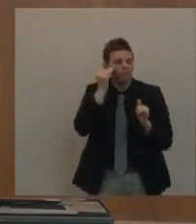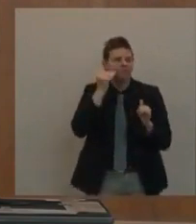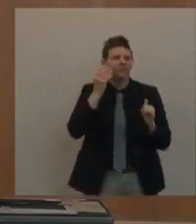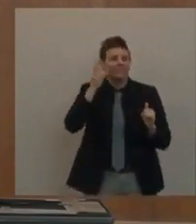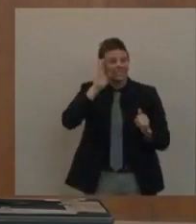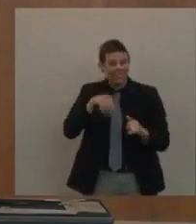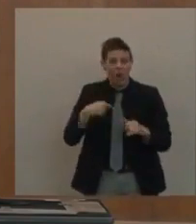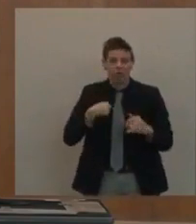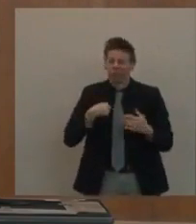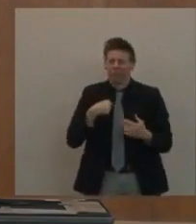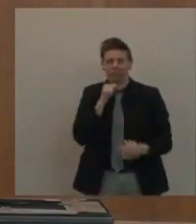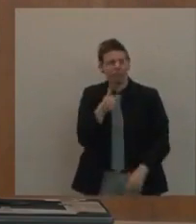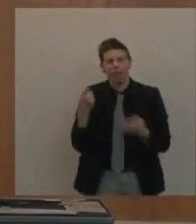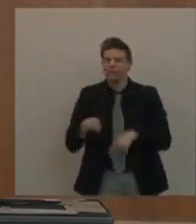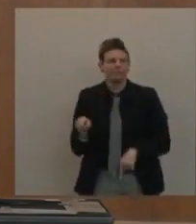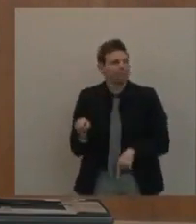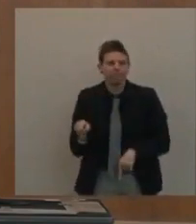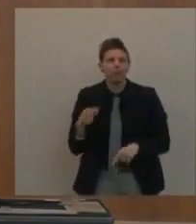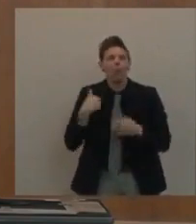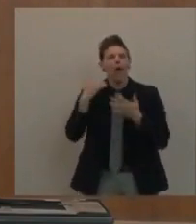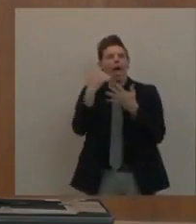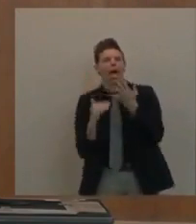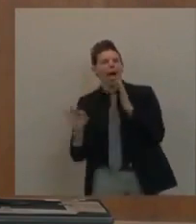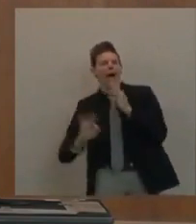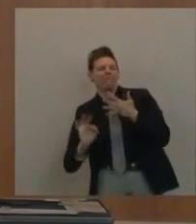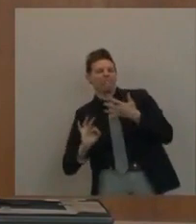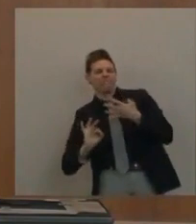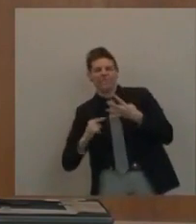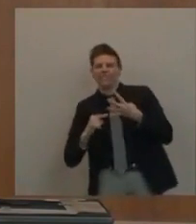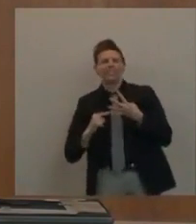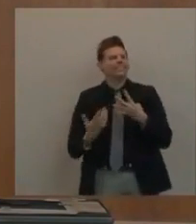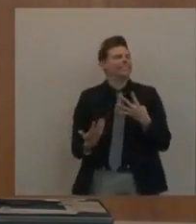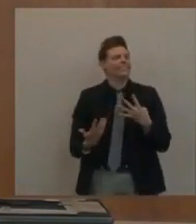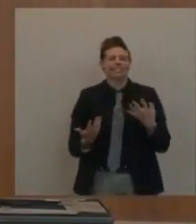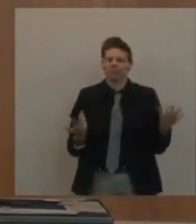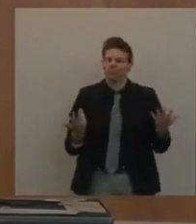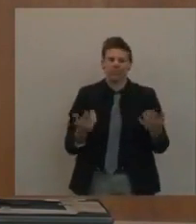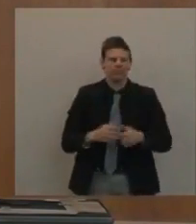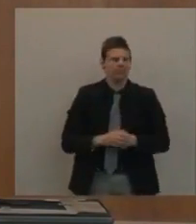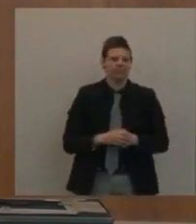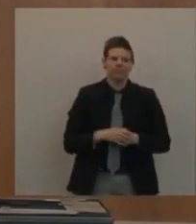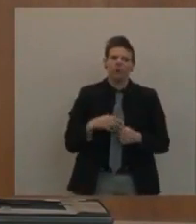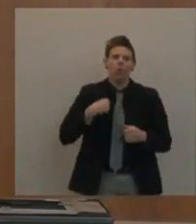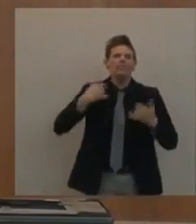ADDITION TO OUR LOVED ONES AND OUR FAMILIES DIRECTLY BY STAYING HOME.